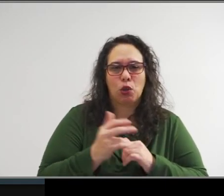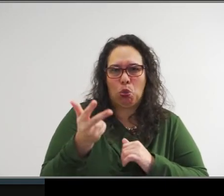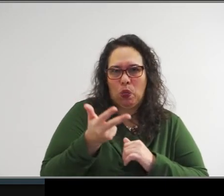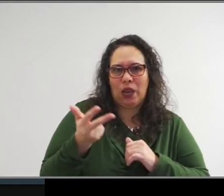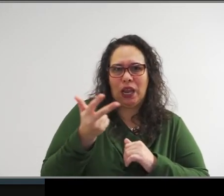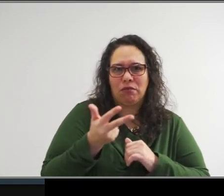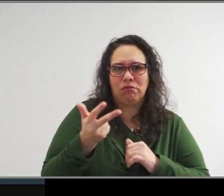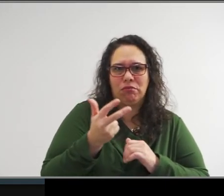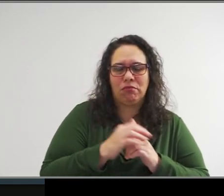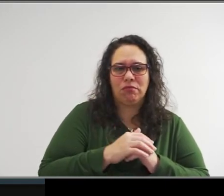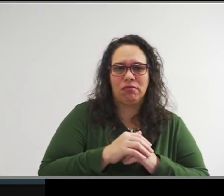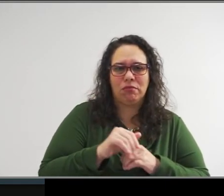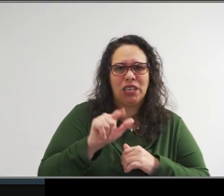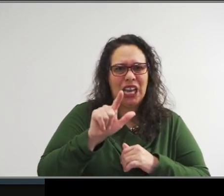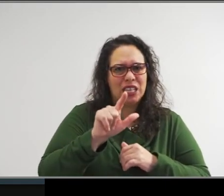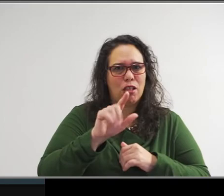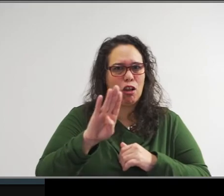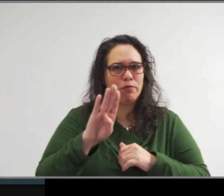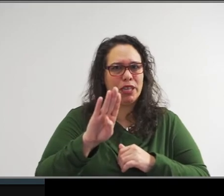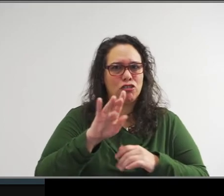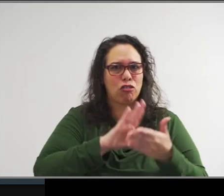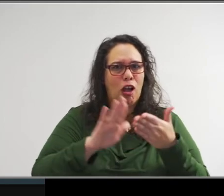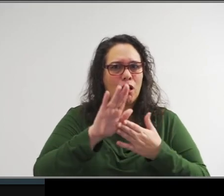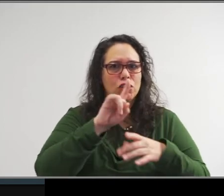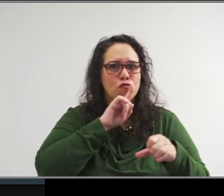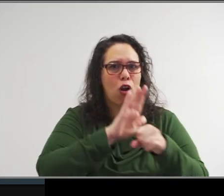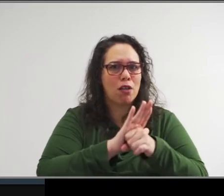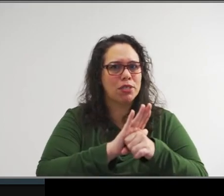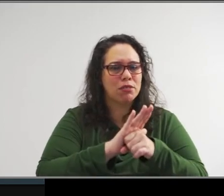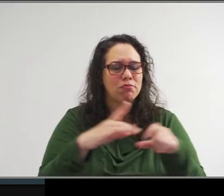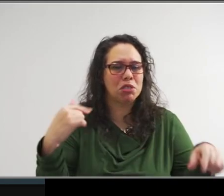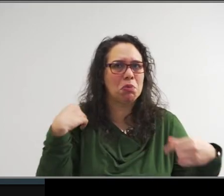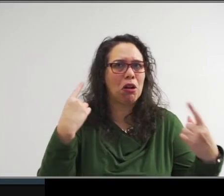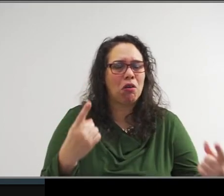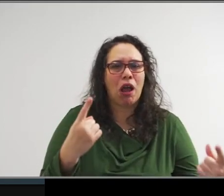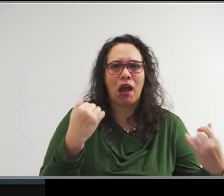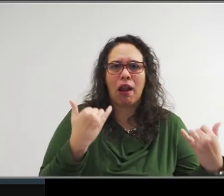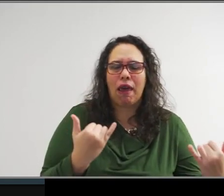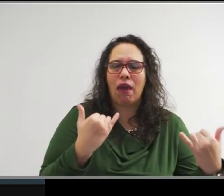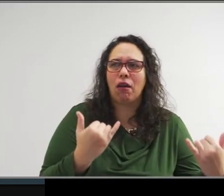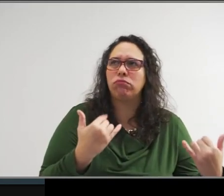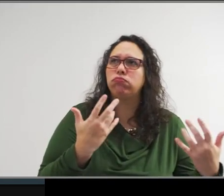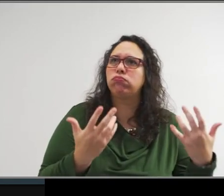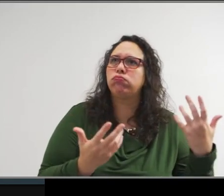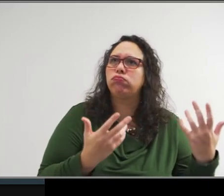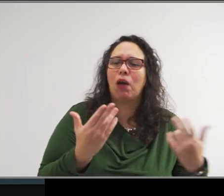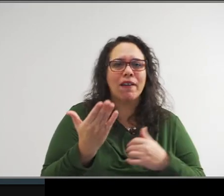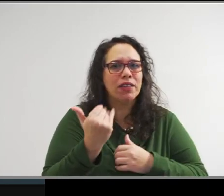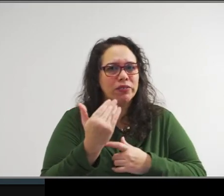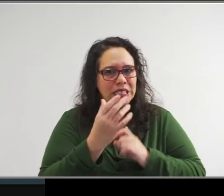it's the long beach college promise, it's been around for 15 years now.